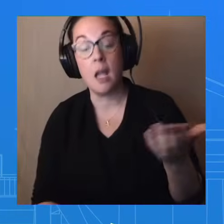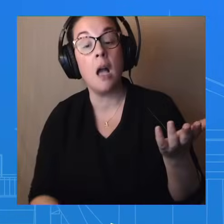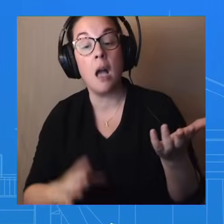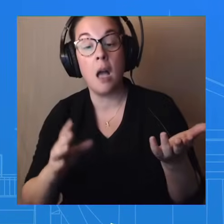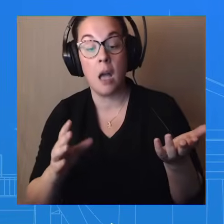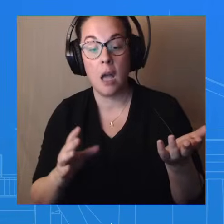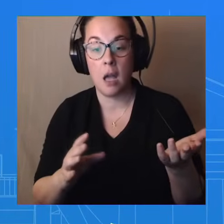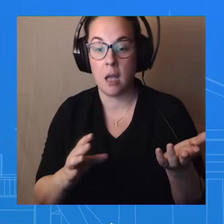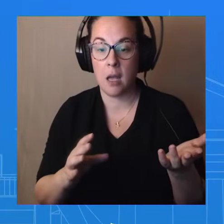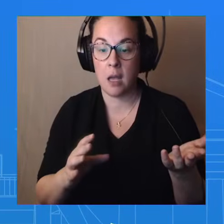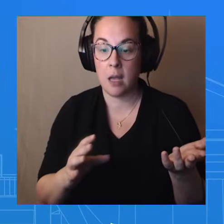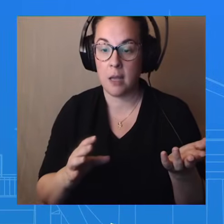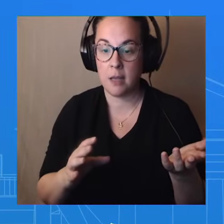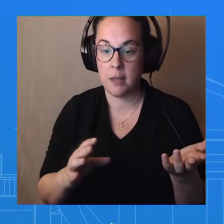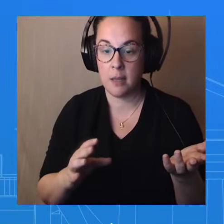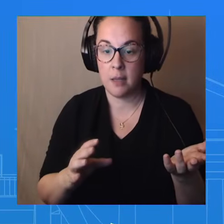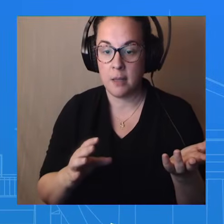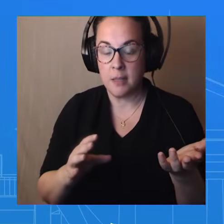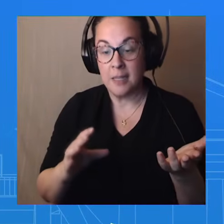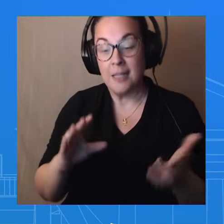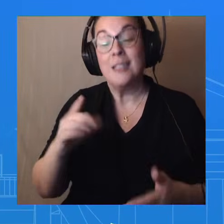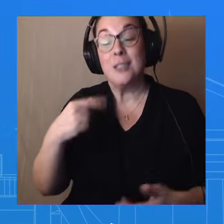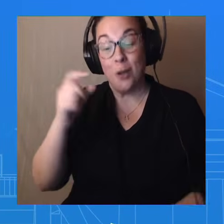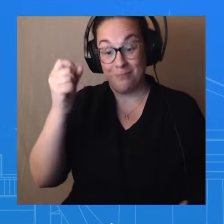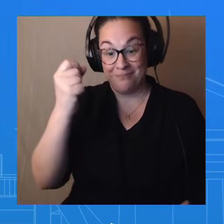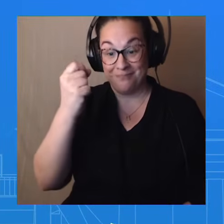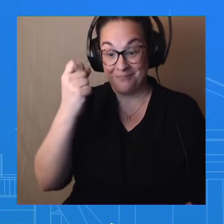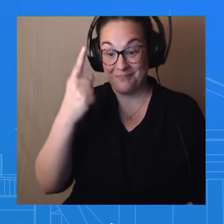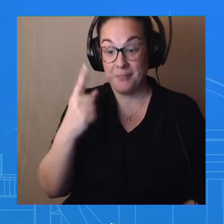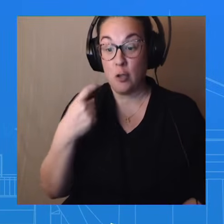just a couple of days ago, the budget negotiations agreement,